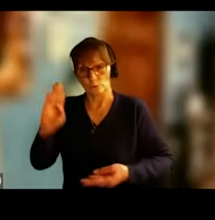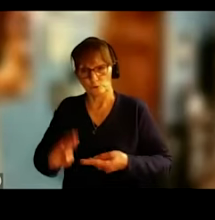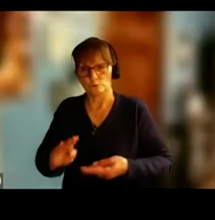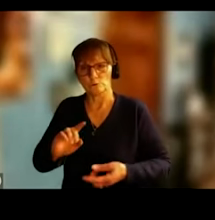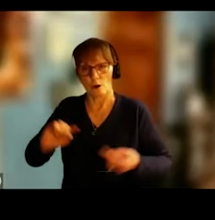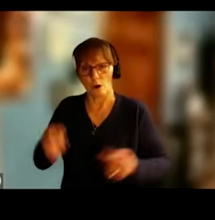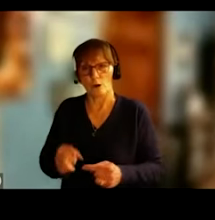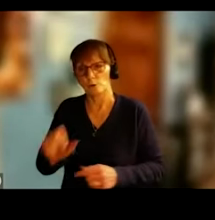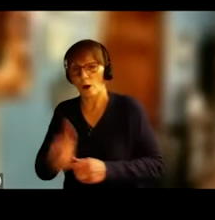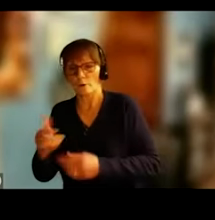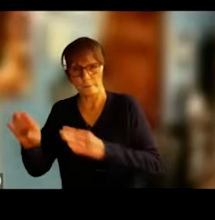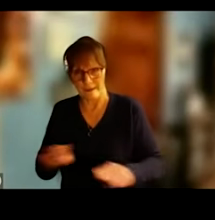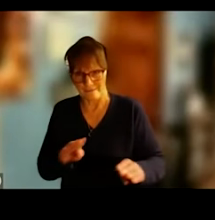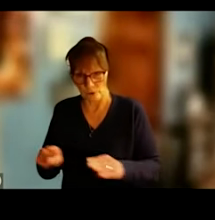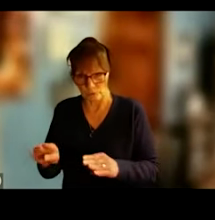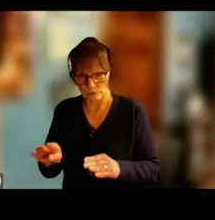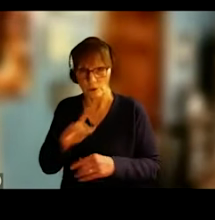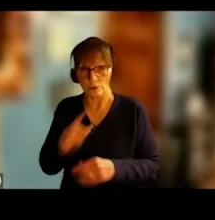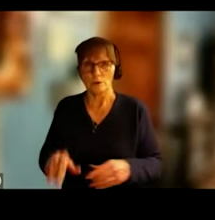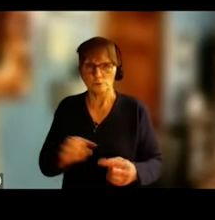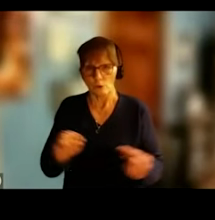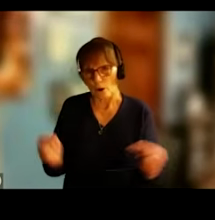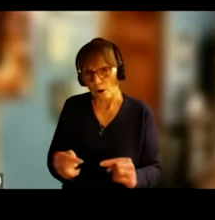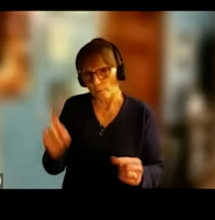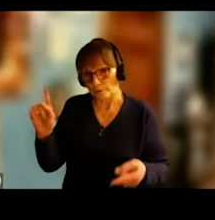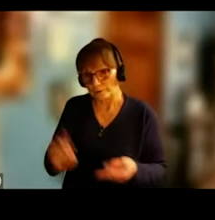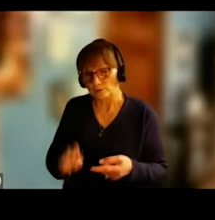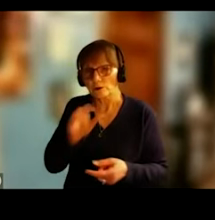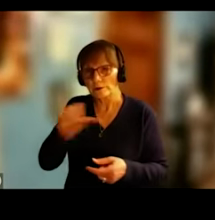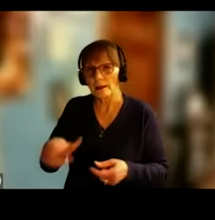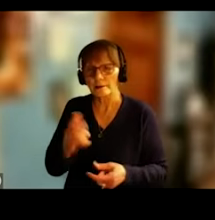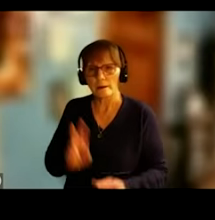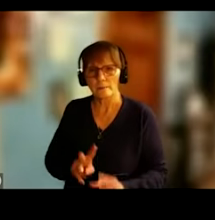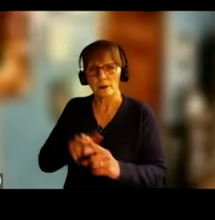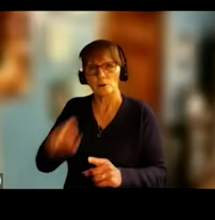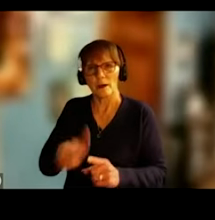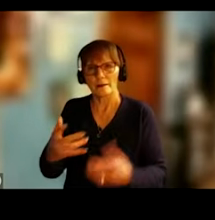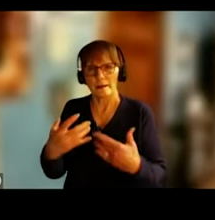So really harm reduction can be applied to any health behaviors and health choices.